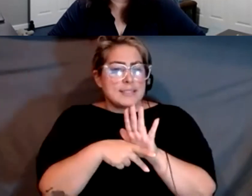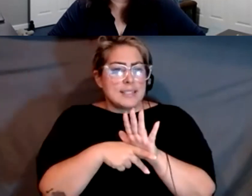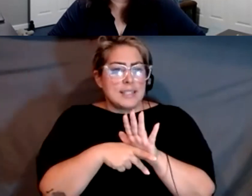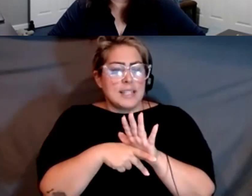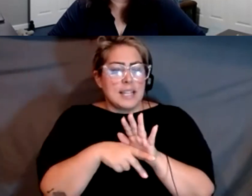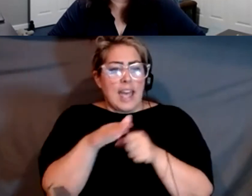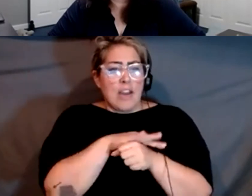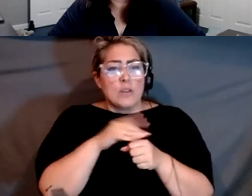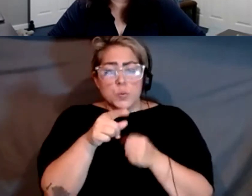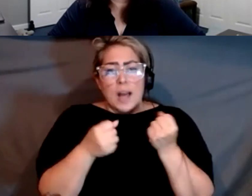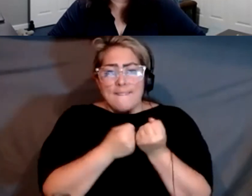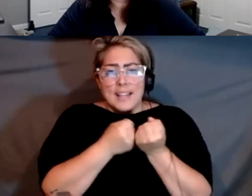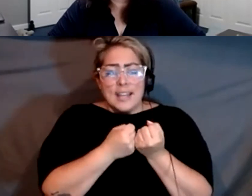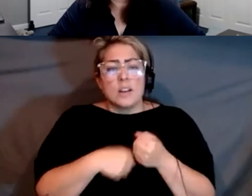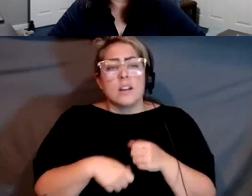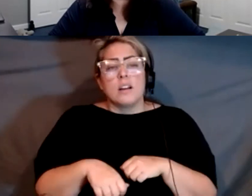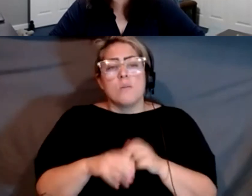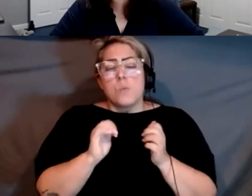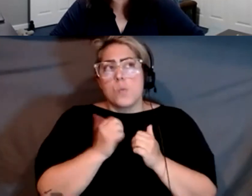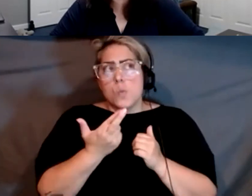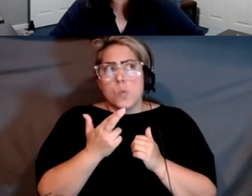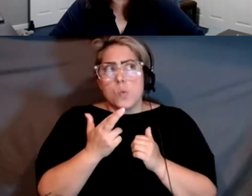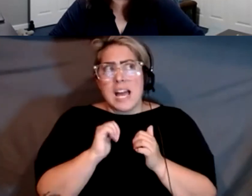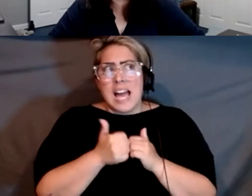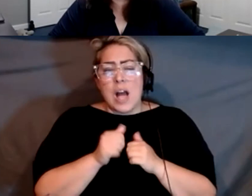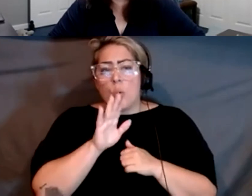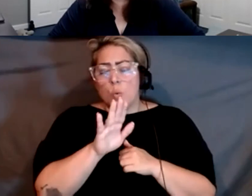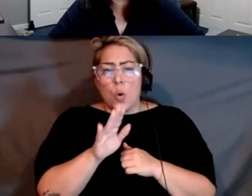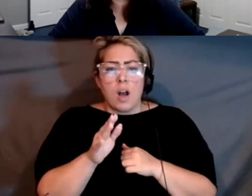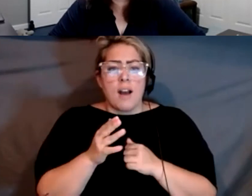Or how your advocacy efforts have worked around all of this.